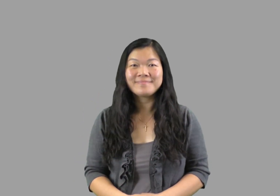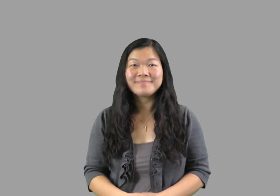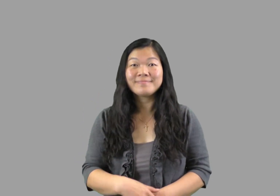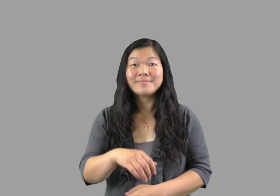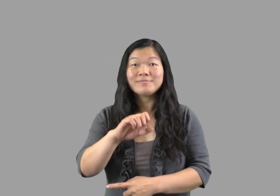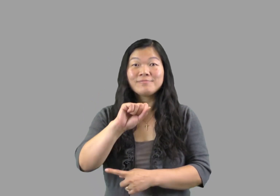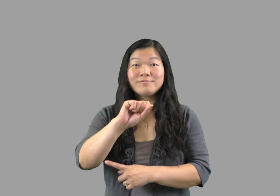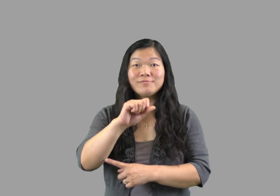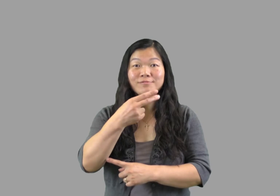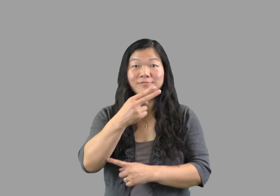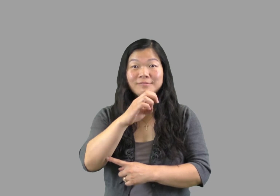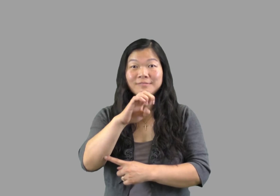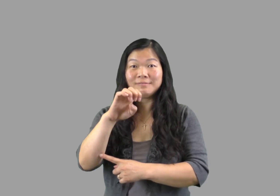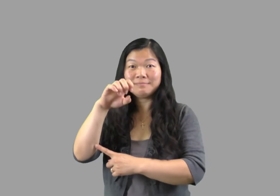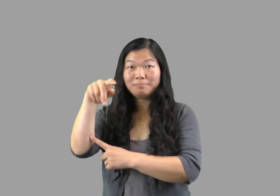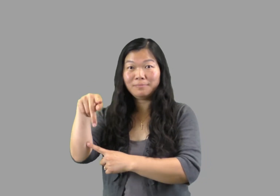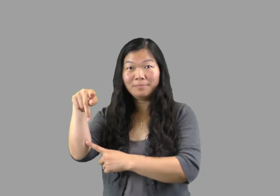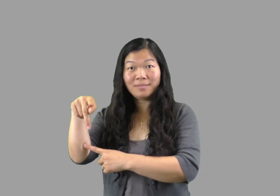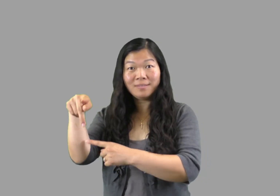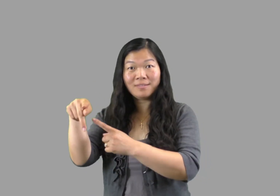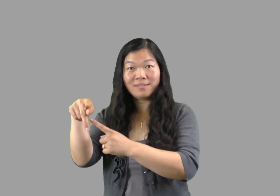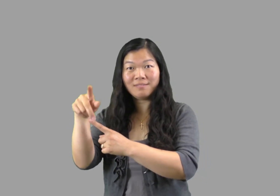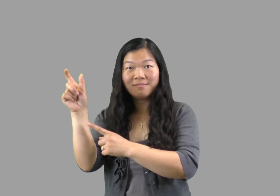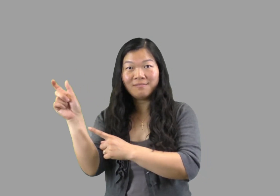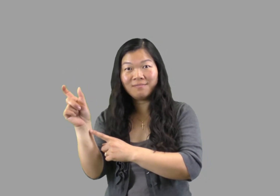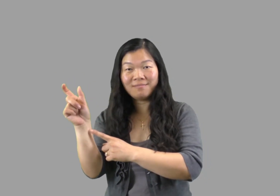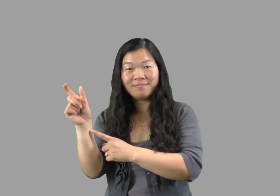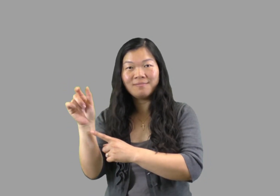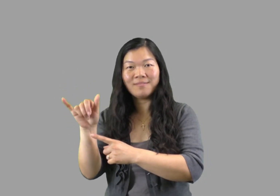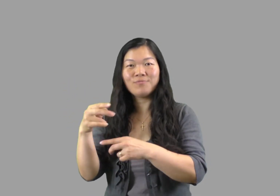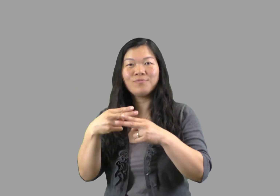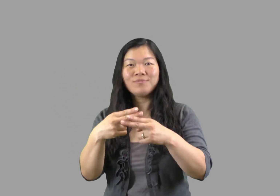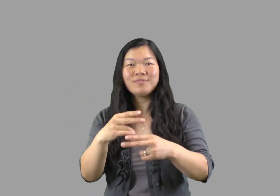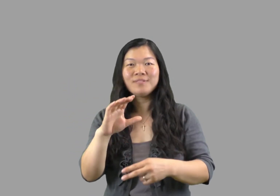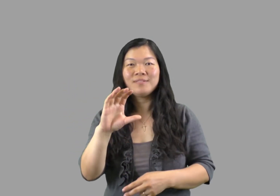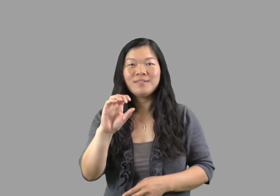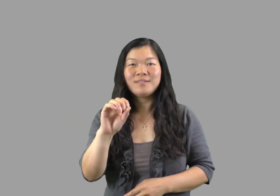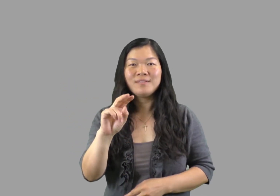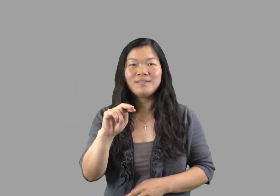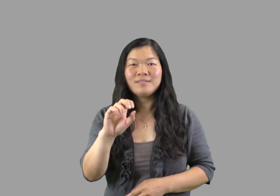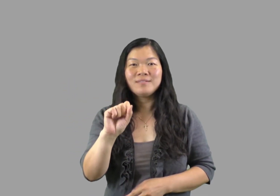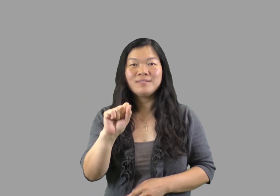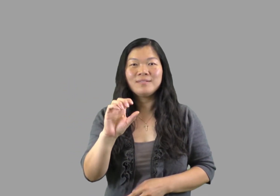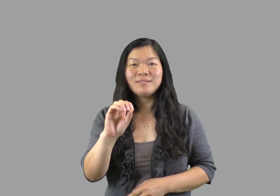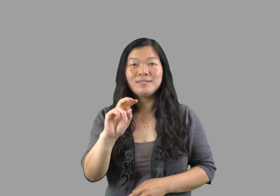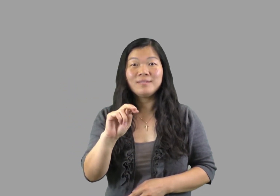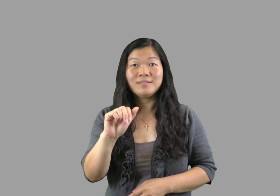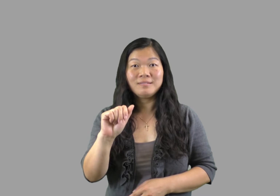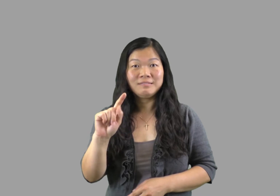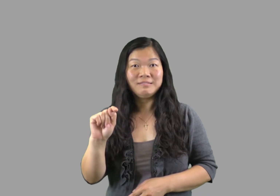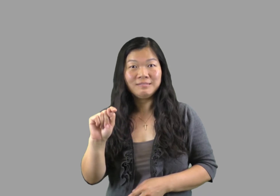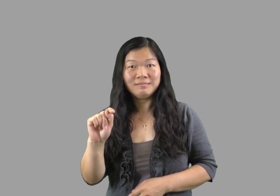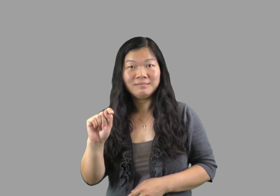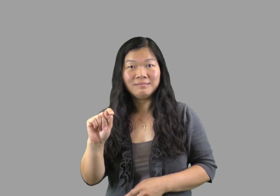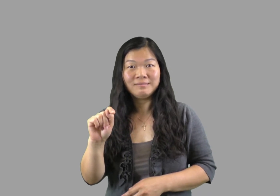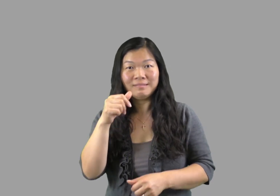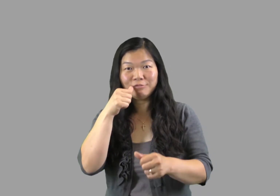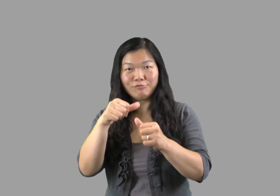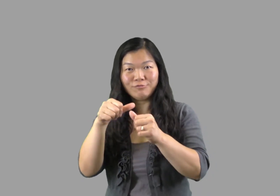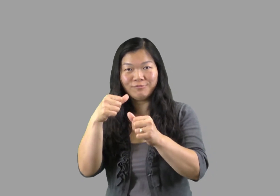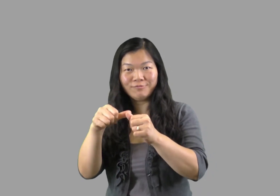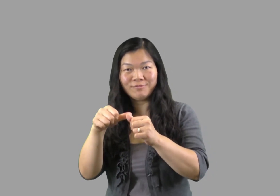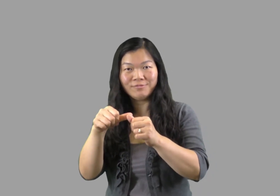The ‘p’ at the end of sheep is called a consonant letter.